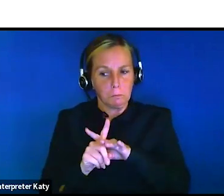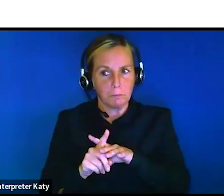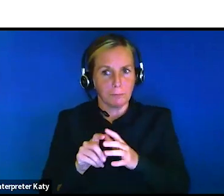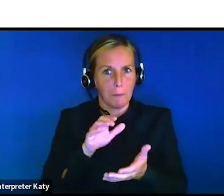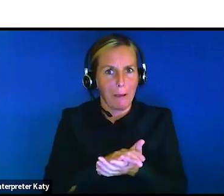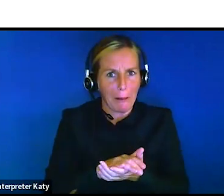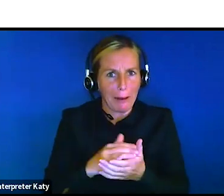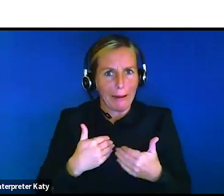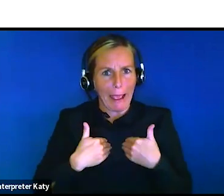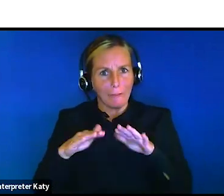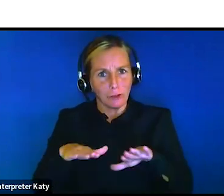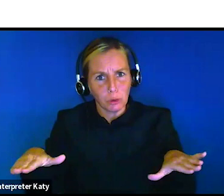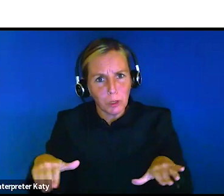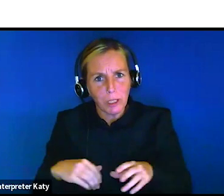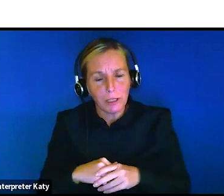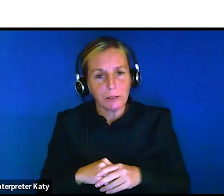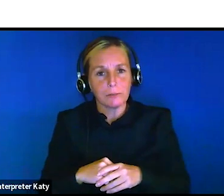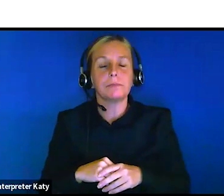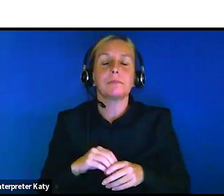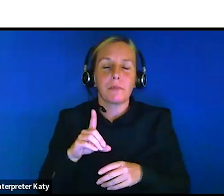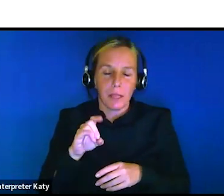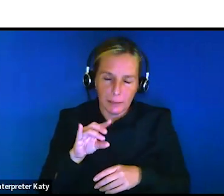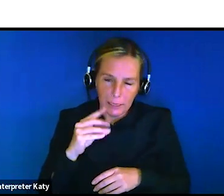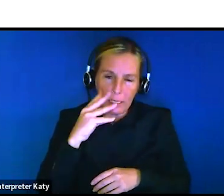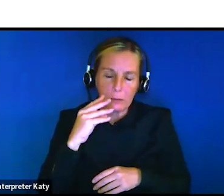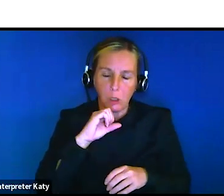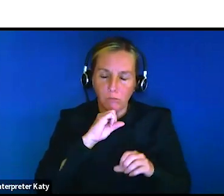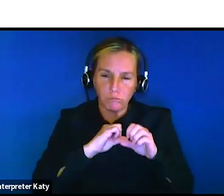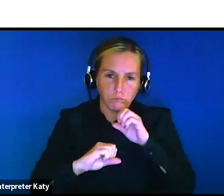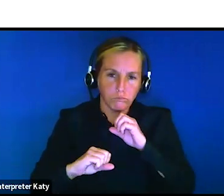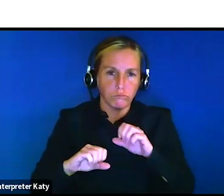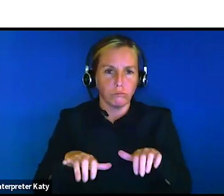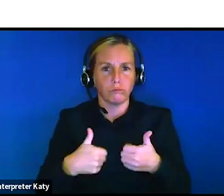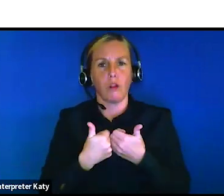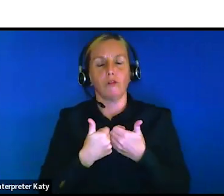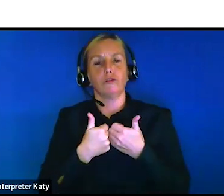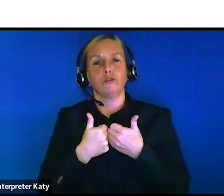Setbacks have occurred in my journey. Living with bipolar is tough.